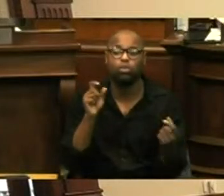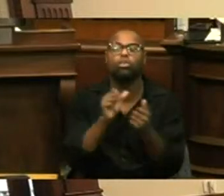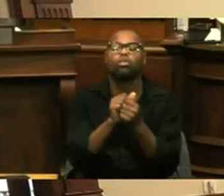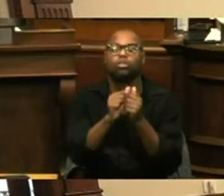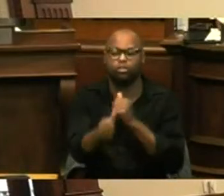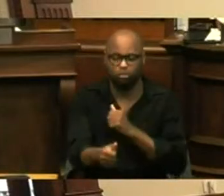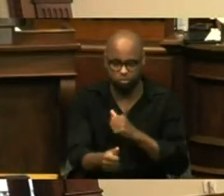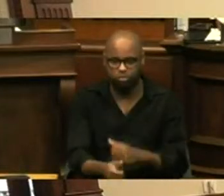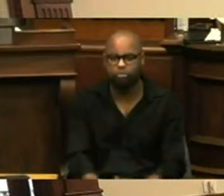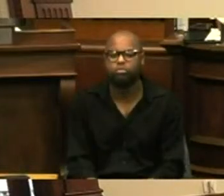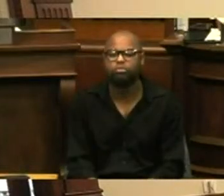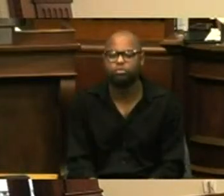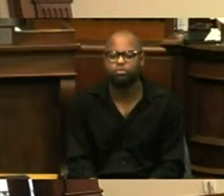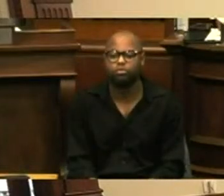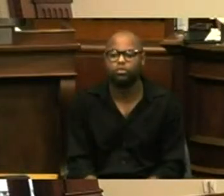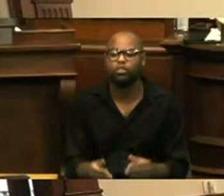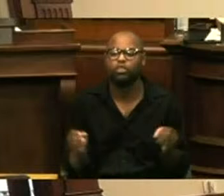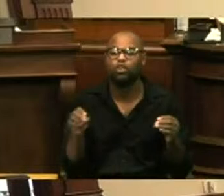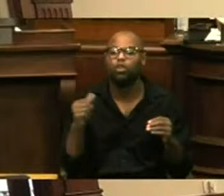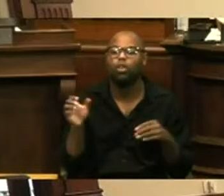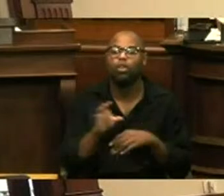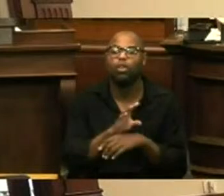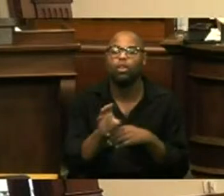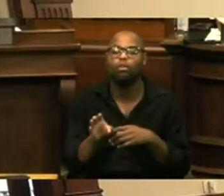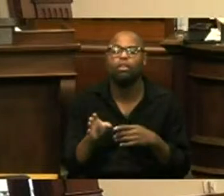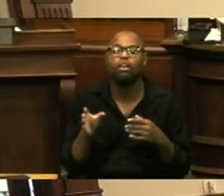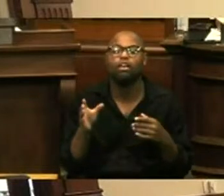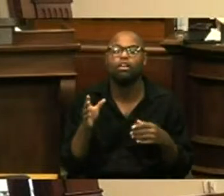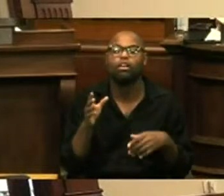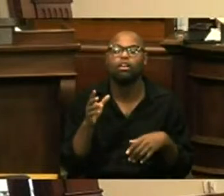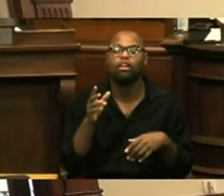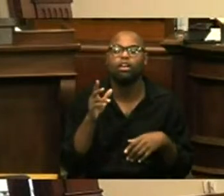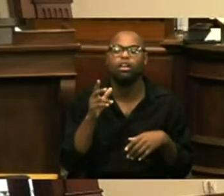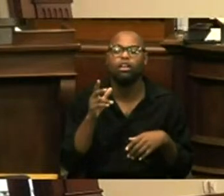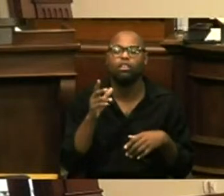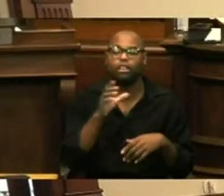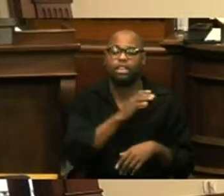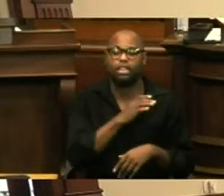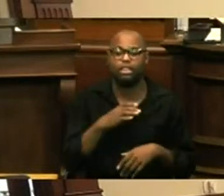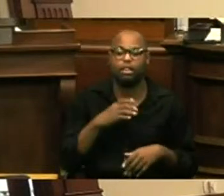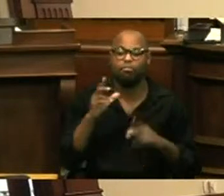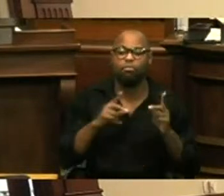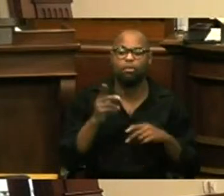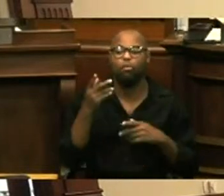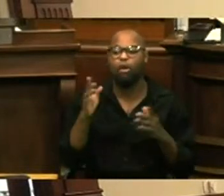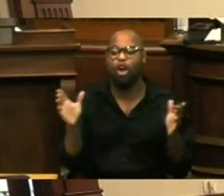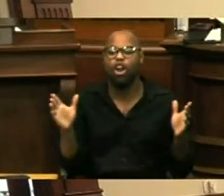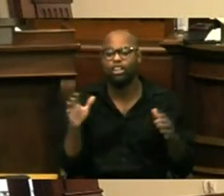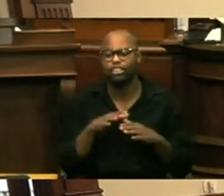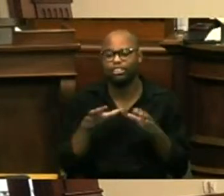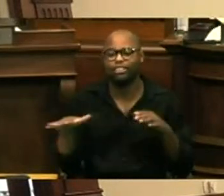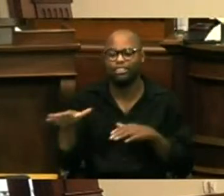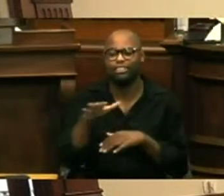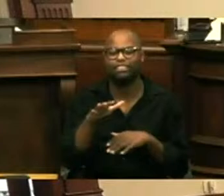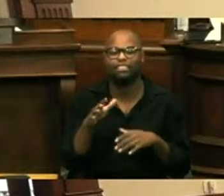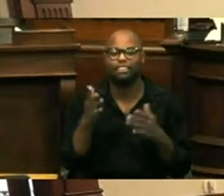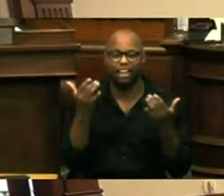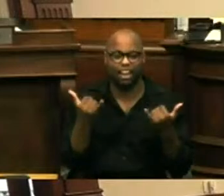favor? Aye. Aye. Any opposed? Motion carries with no further